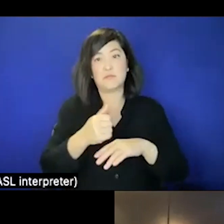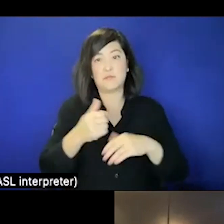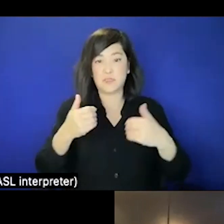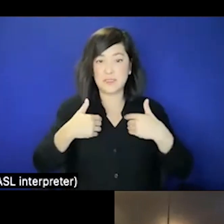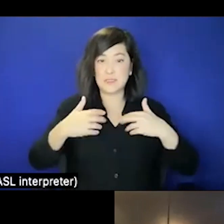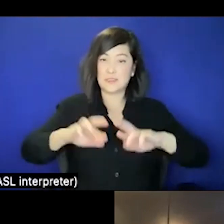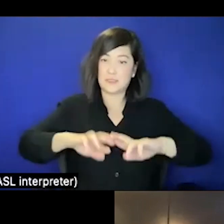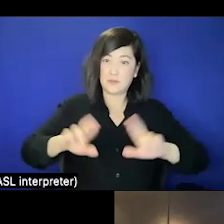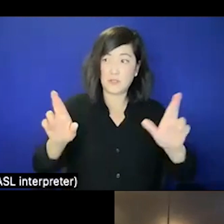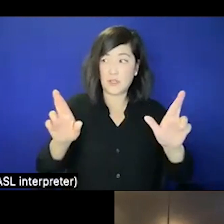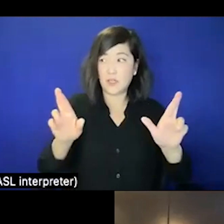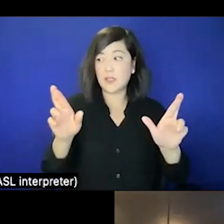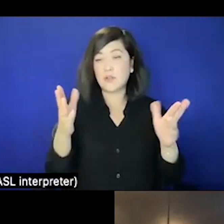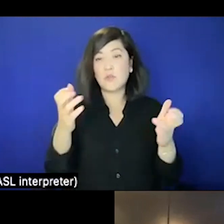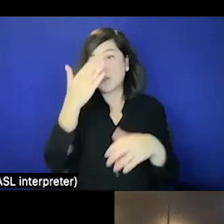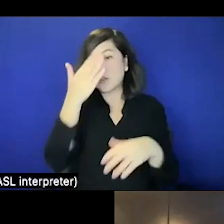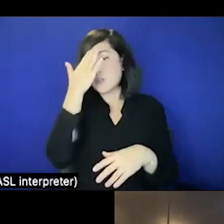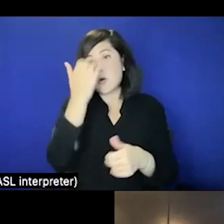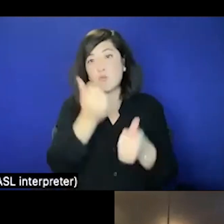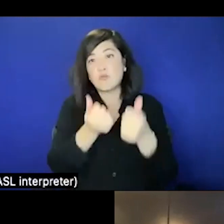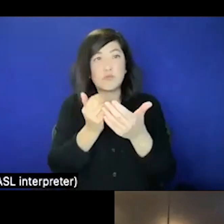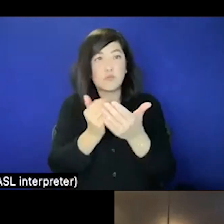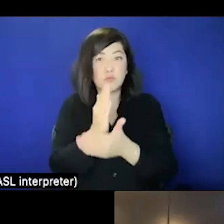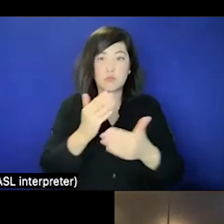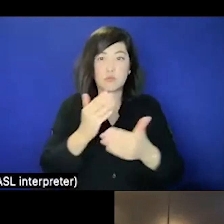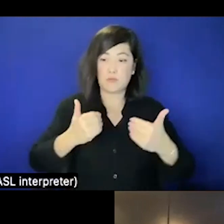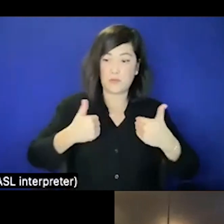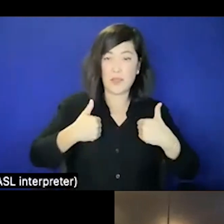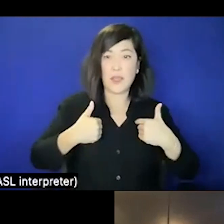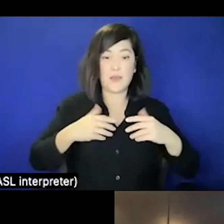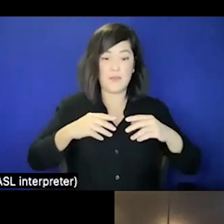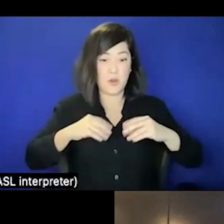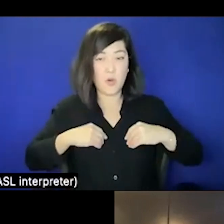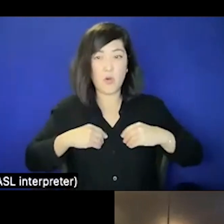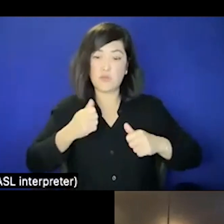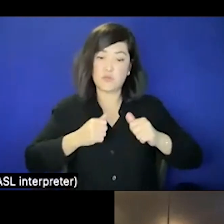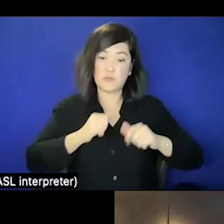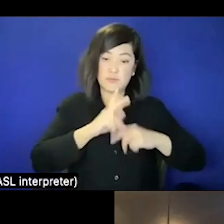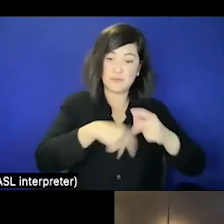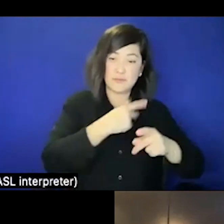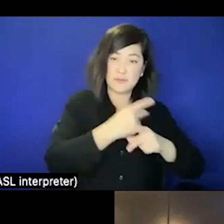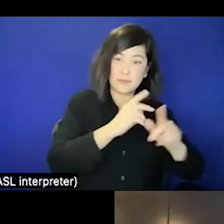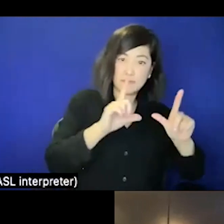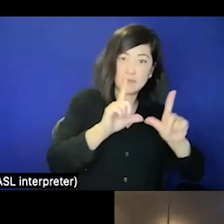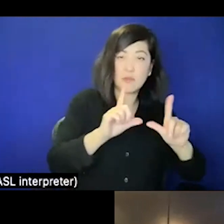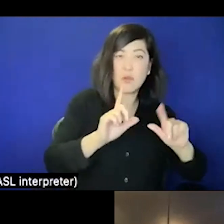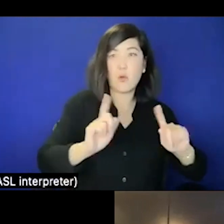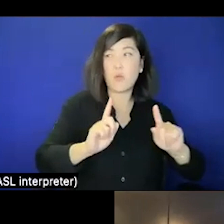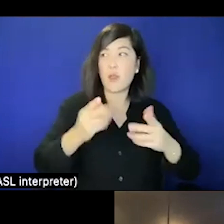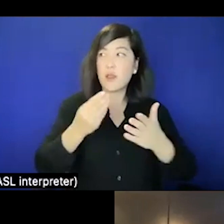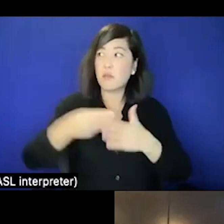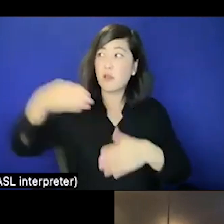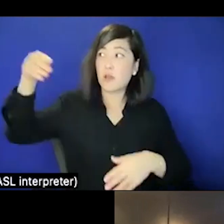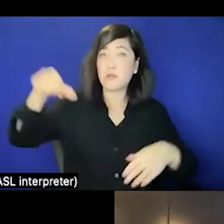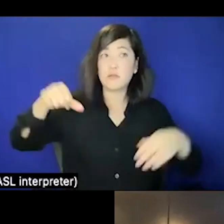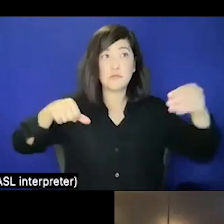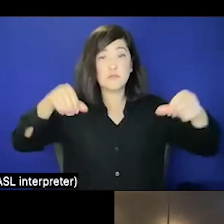they own and what rights they've licensed and where the money's coming in. Even that's hard.